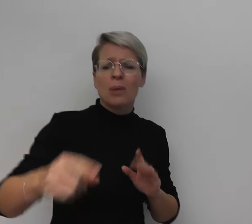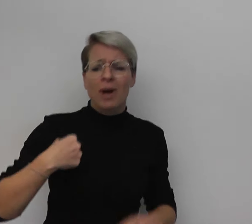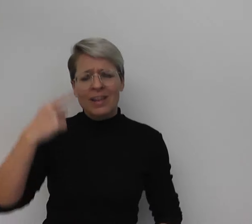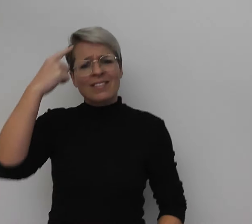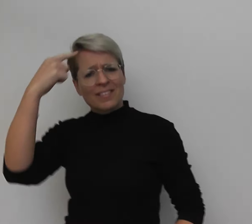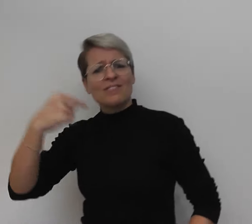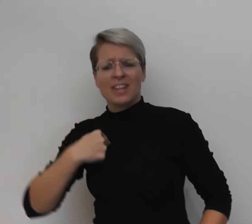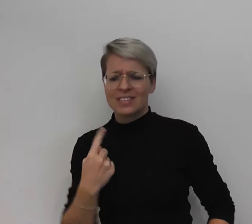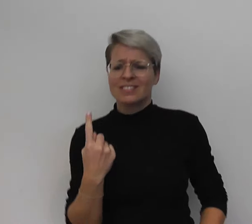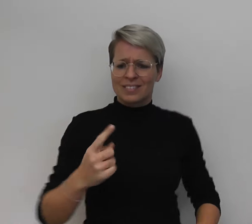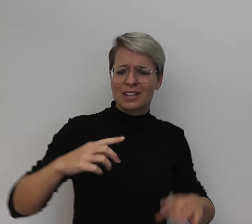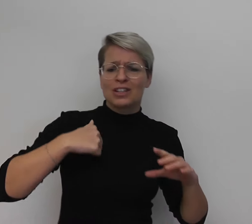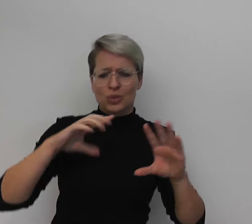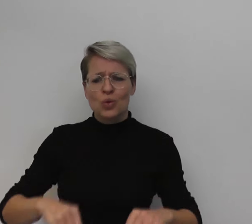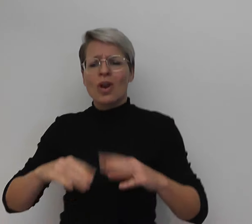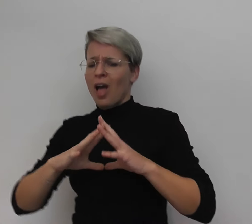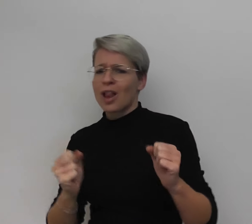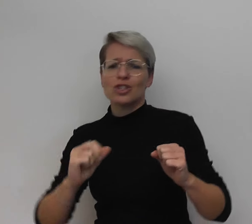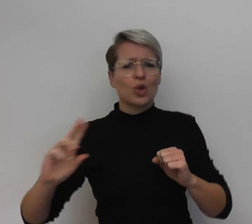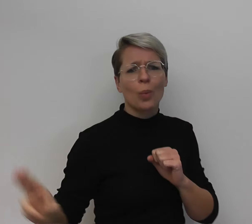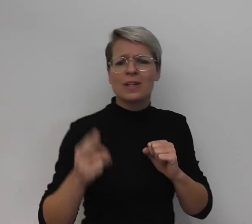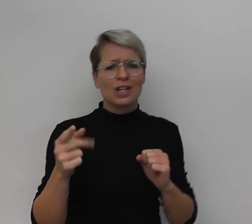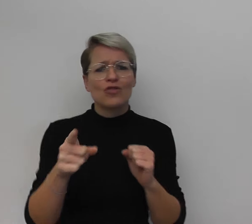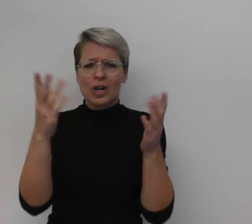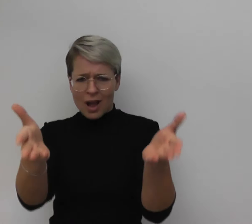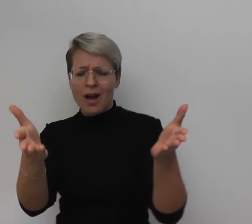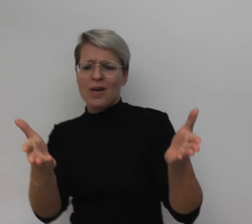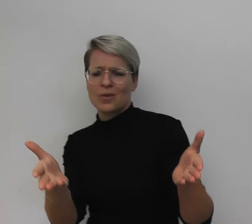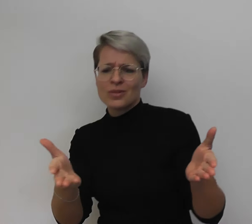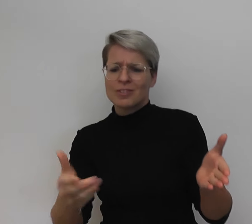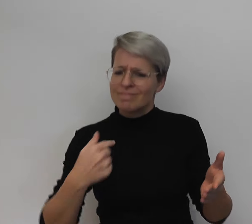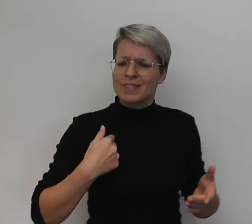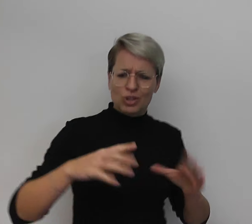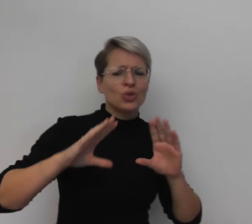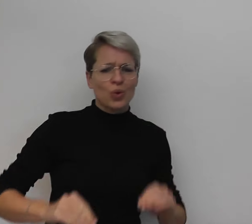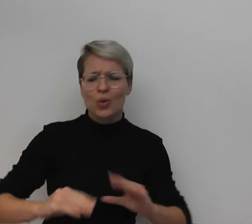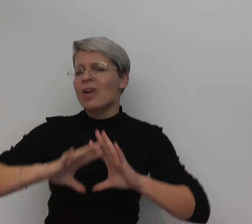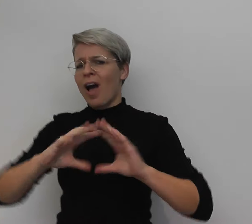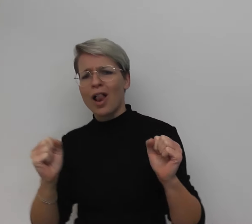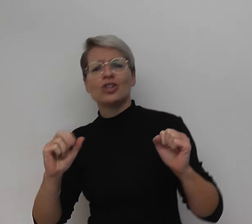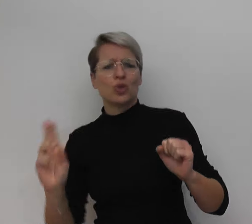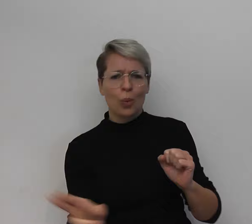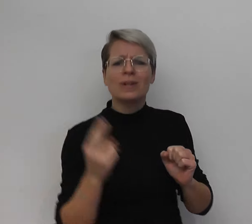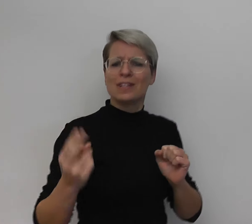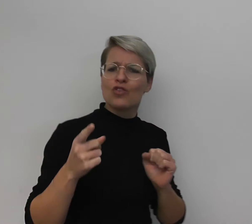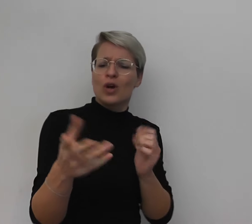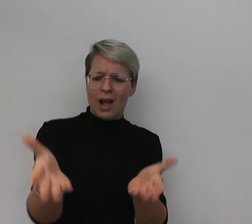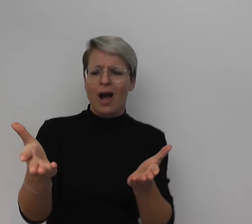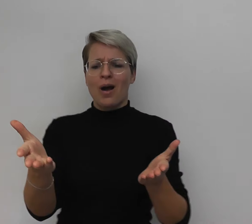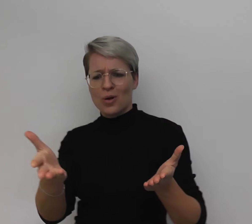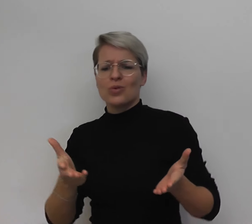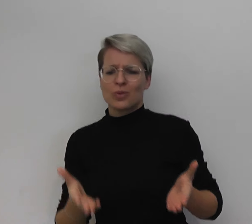But I know that I will do everything for you again I will do everything for you again